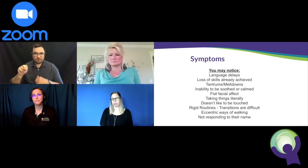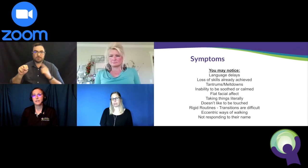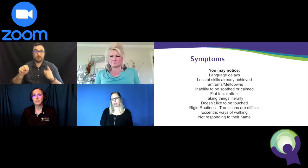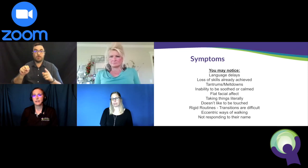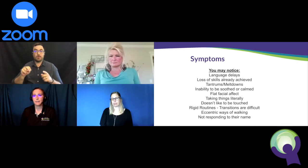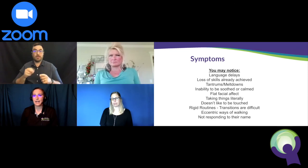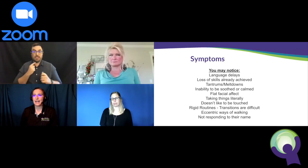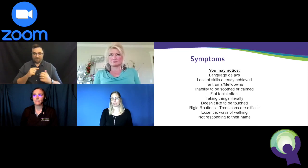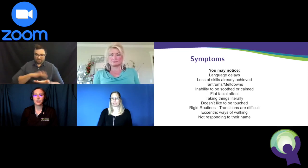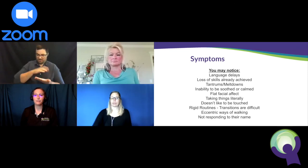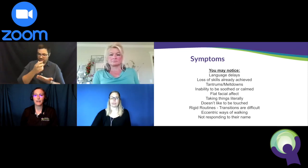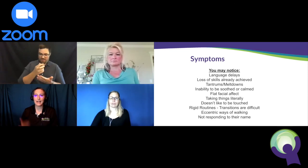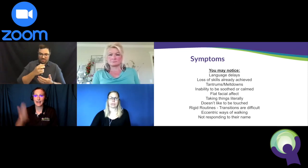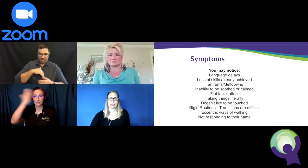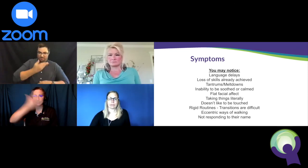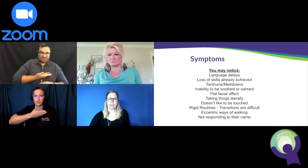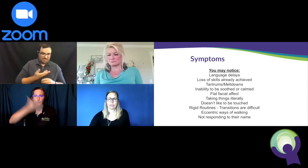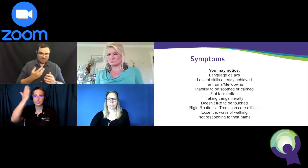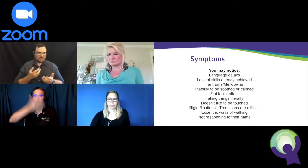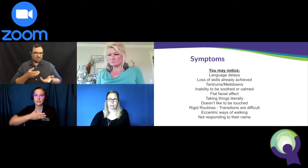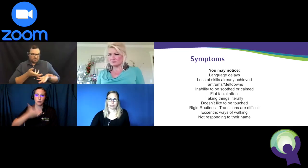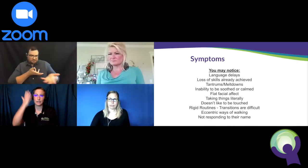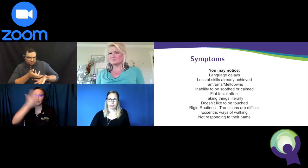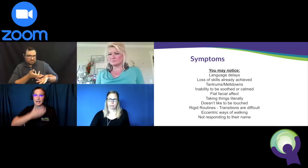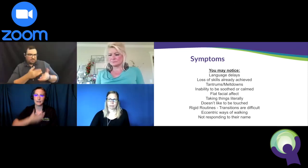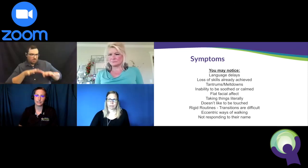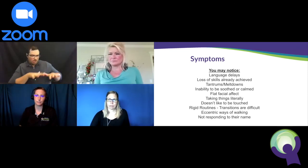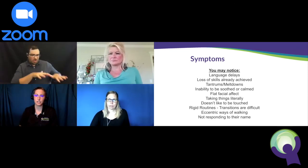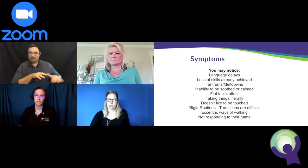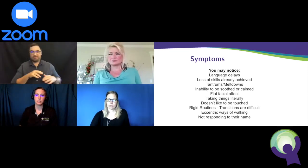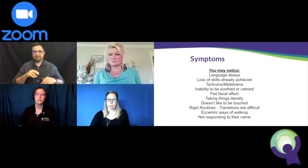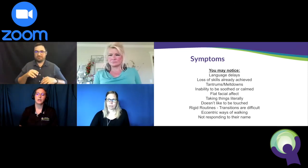They might have a very flat affect to their face, so they don't give a lot of expression.